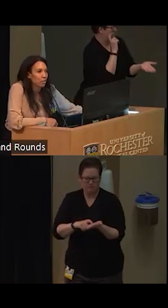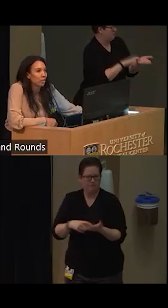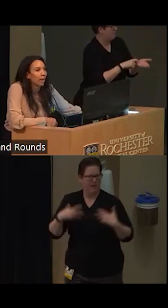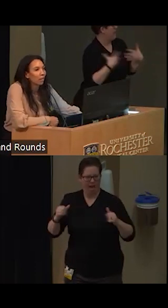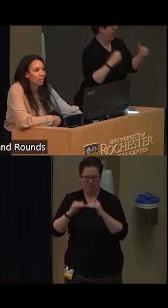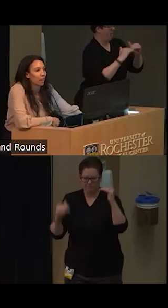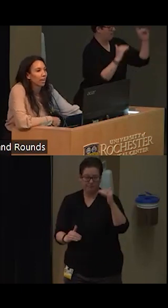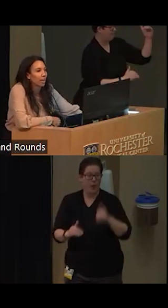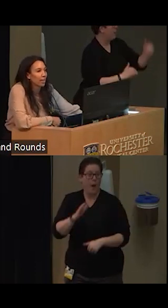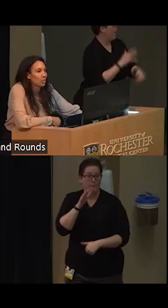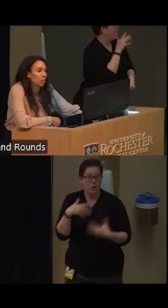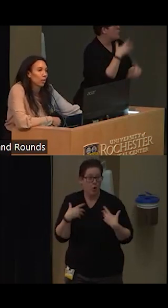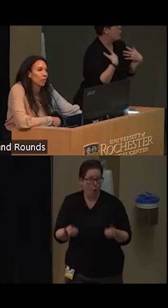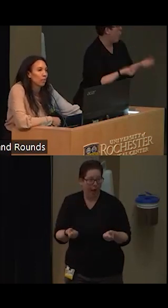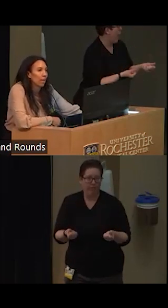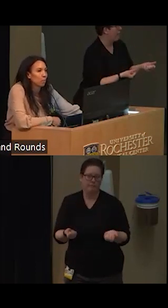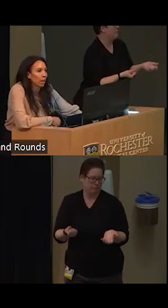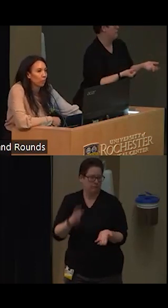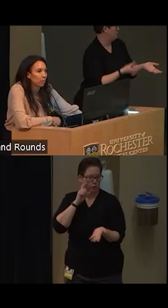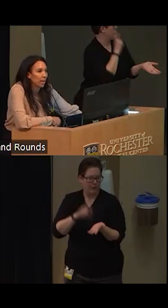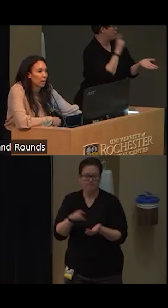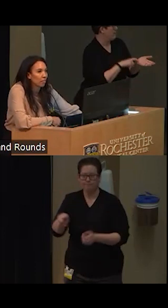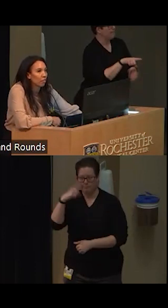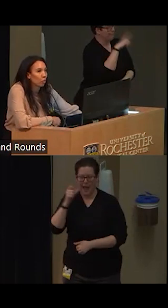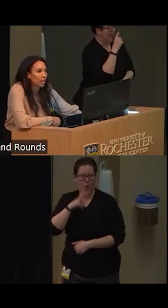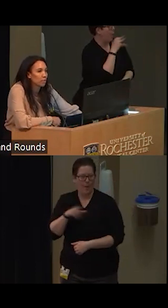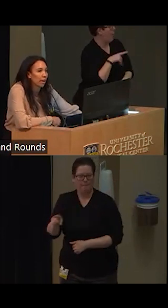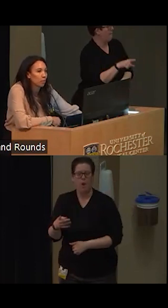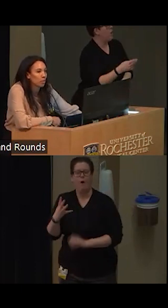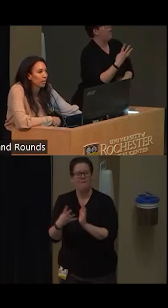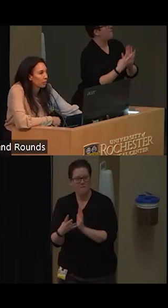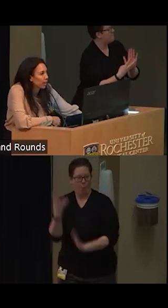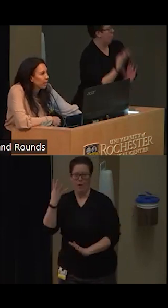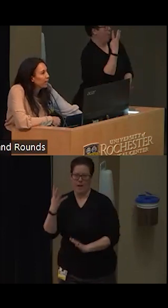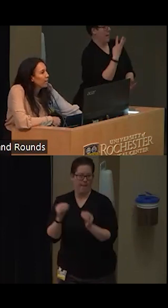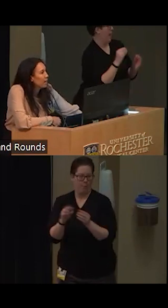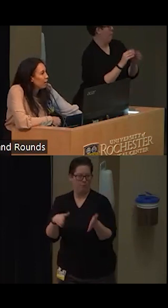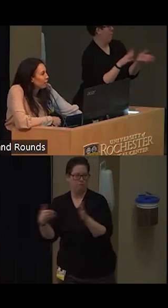maternal health and recognize or know that black women have a four times higher mortality rate than